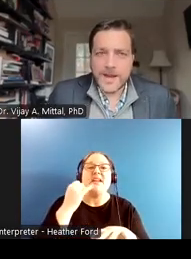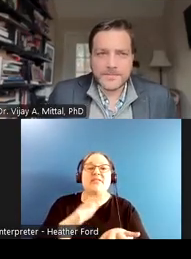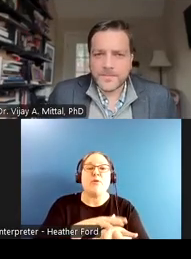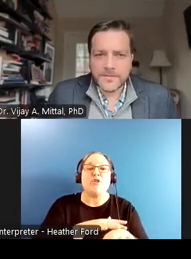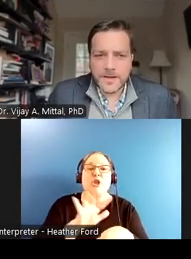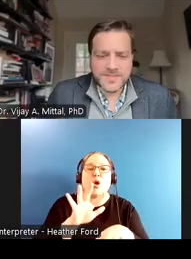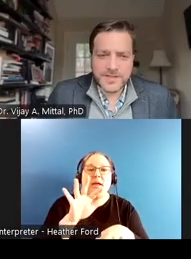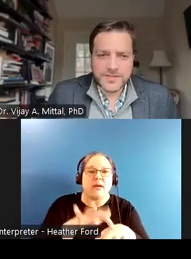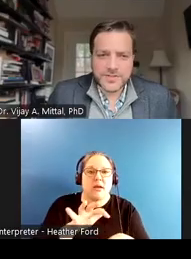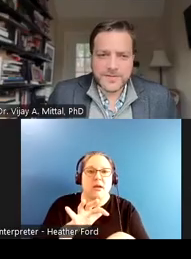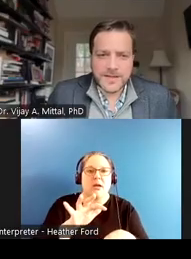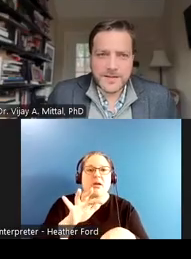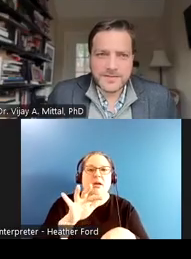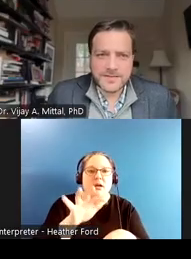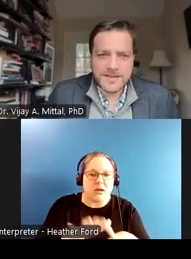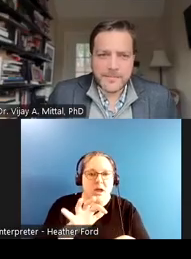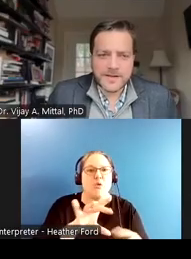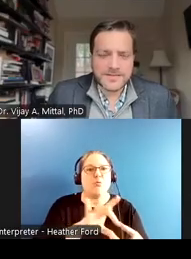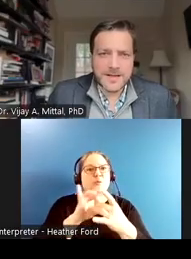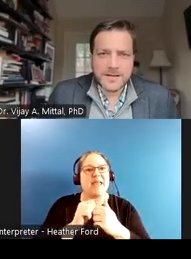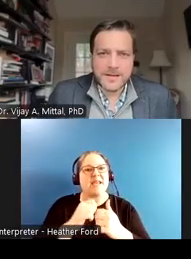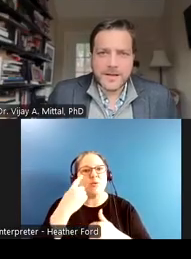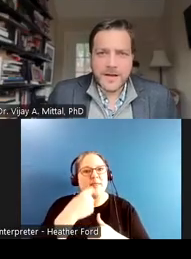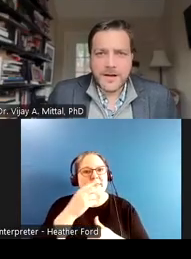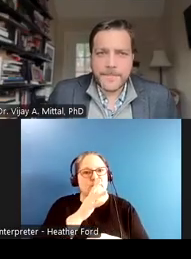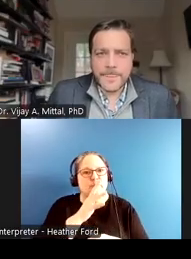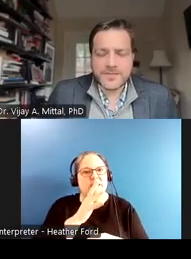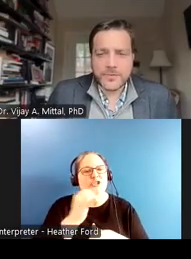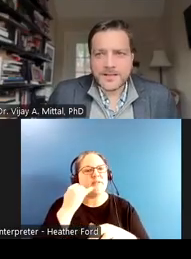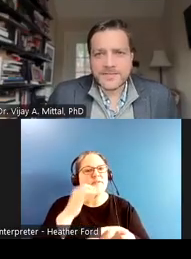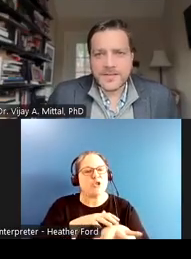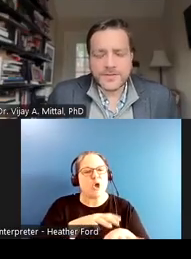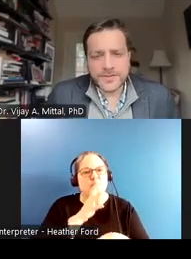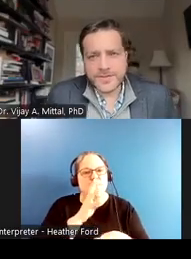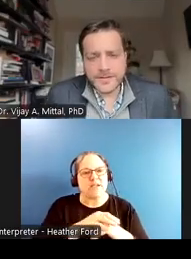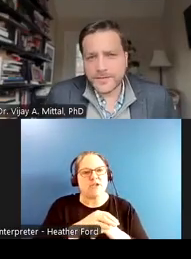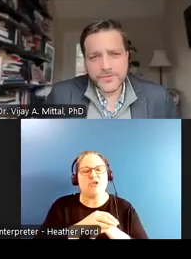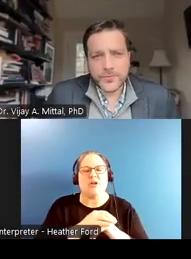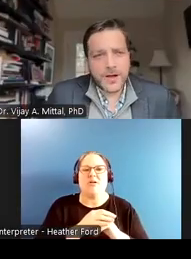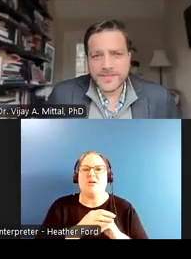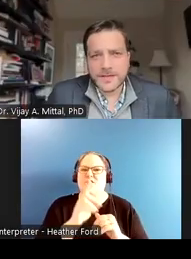rate of of speech in in in this same uh study. Um and so it it's a clear sign that there's promise